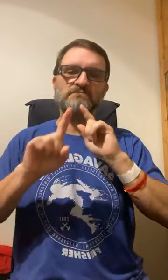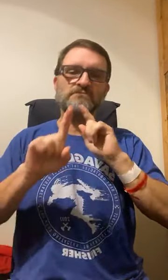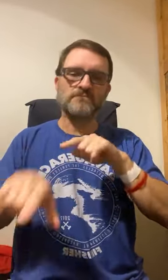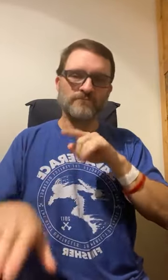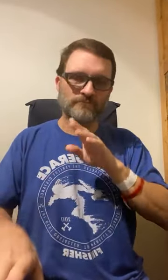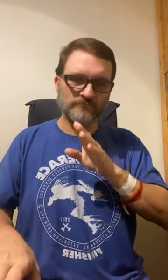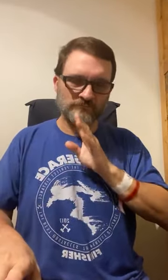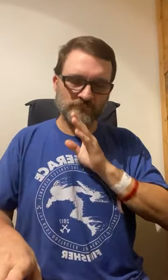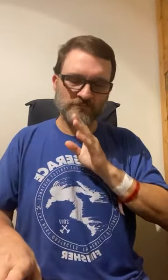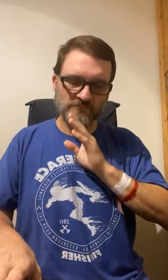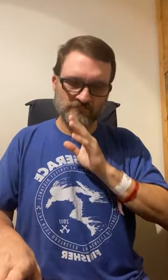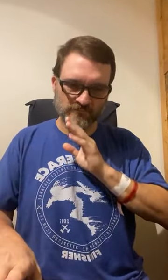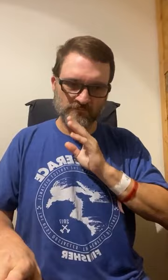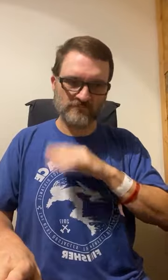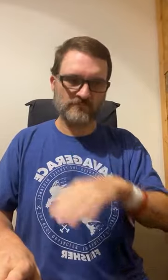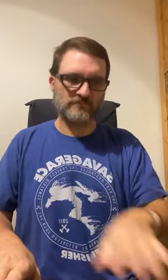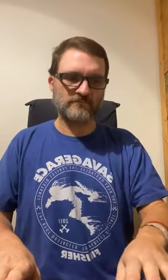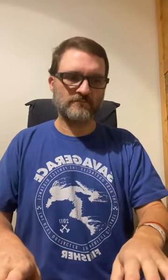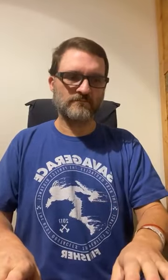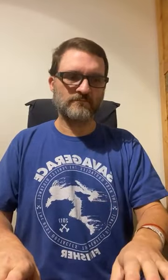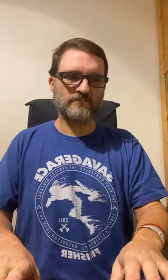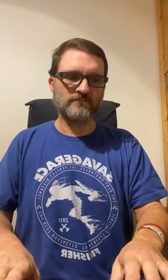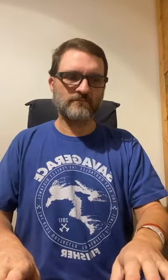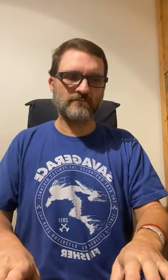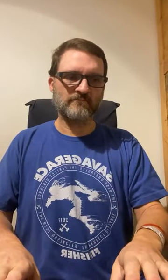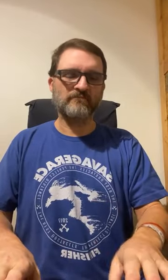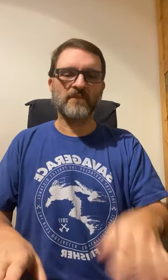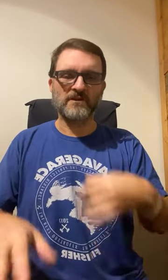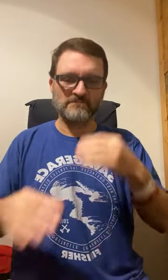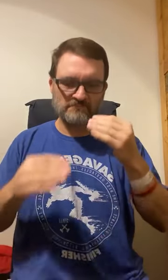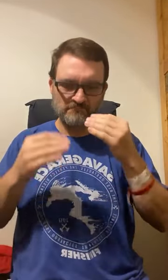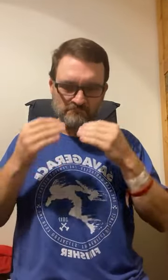I got discouraged. I ordered breakfast.